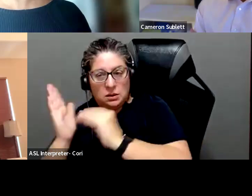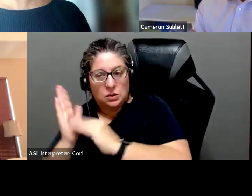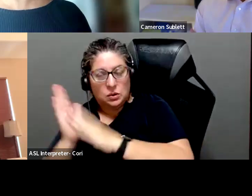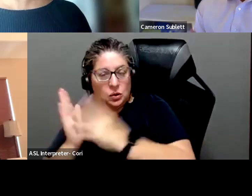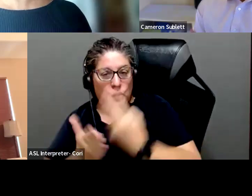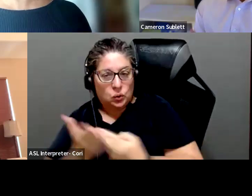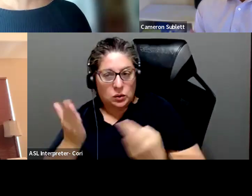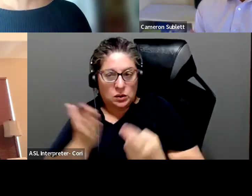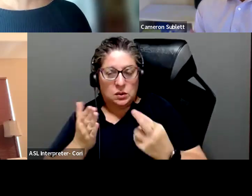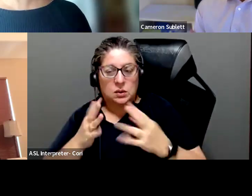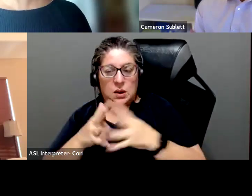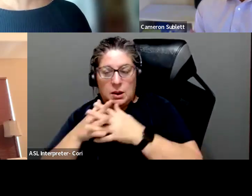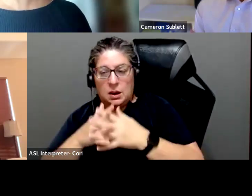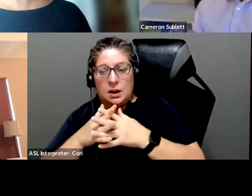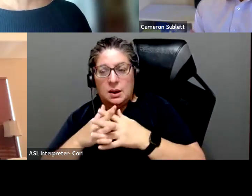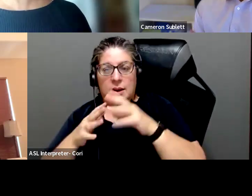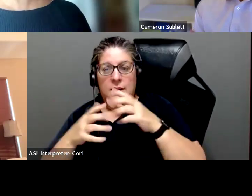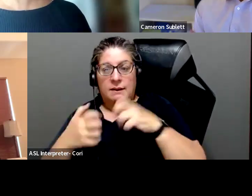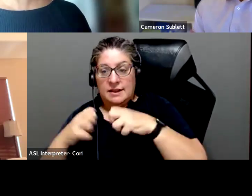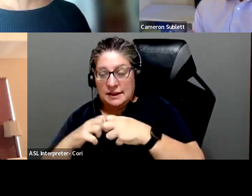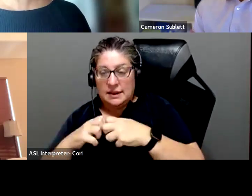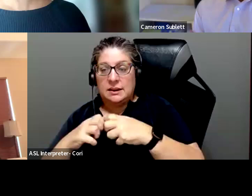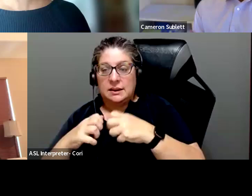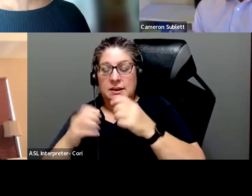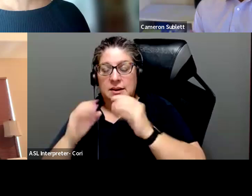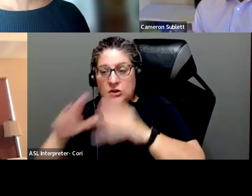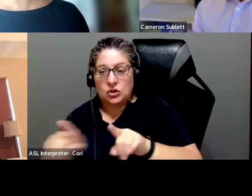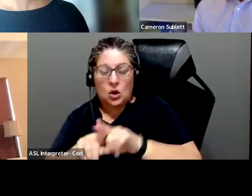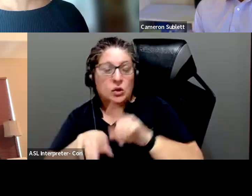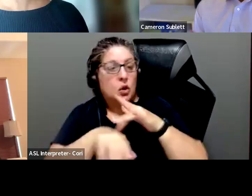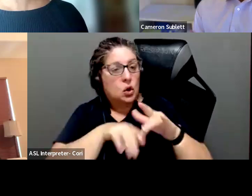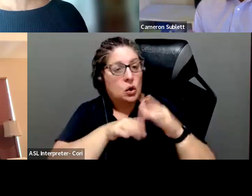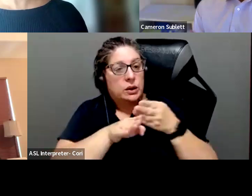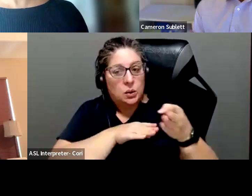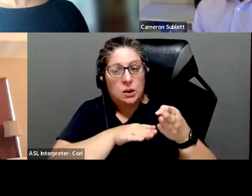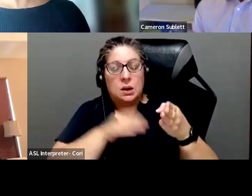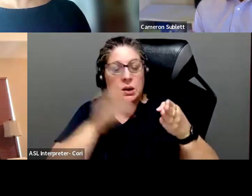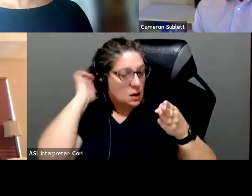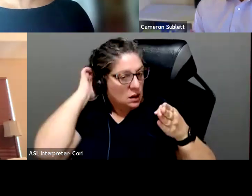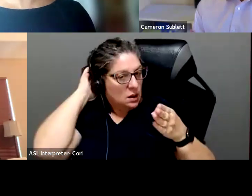Association of Physics Teachers and also an early career scholars page from Doctor Fatima. Those are